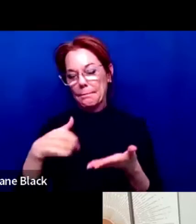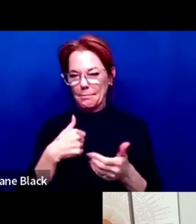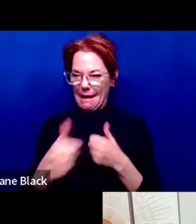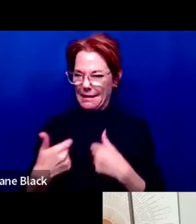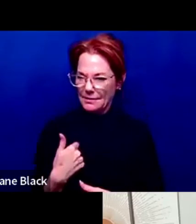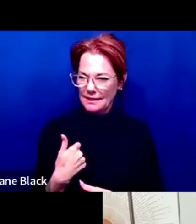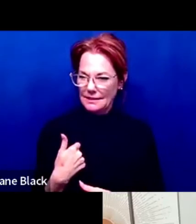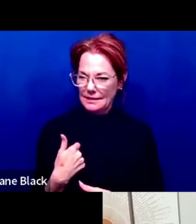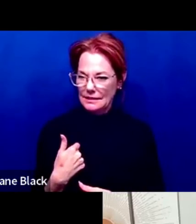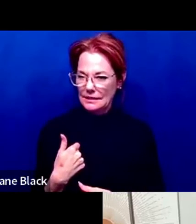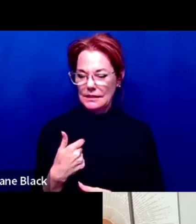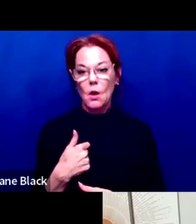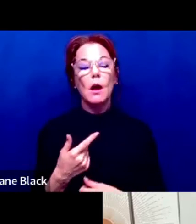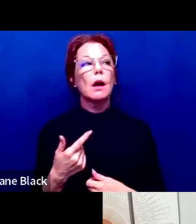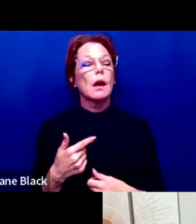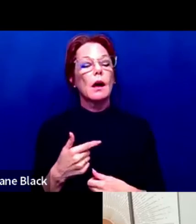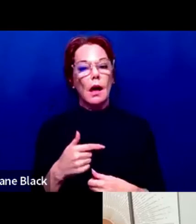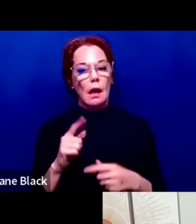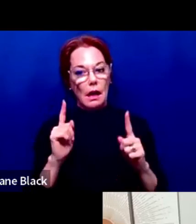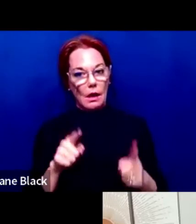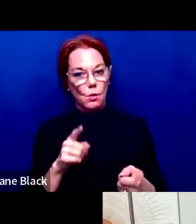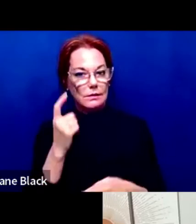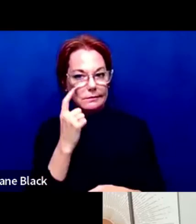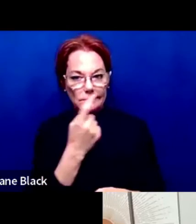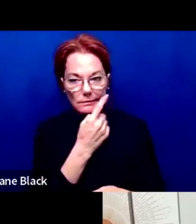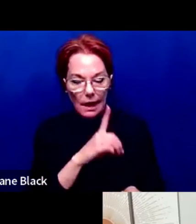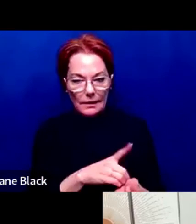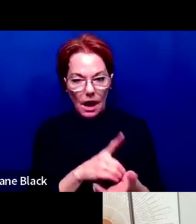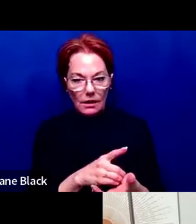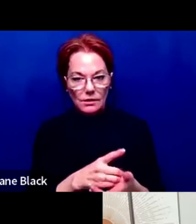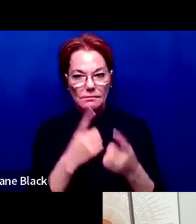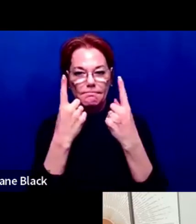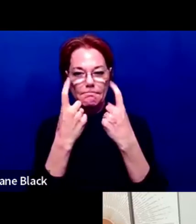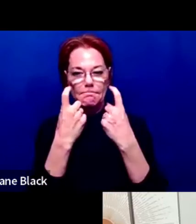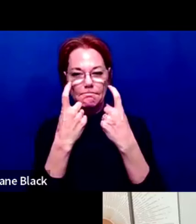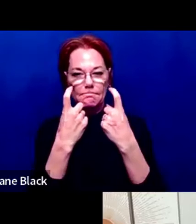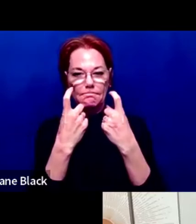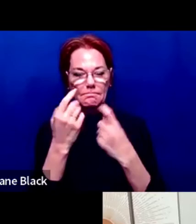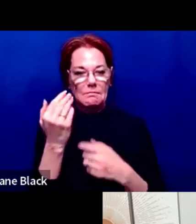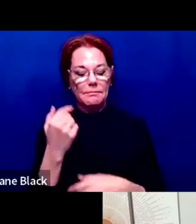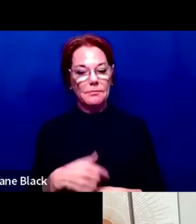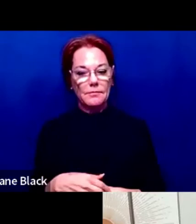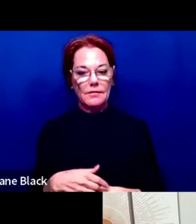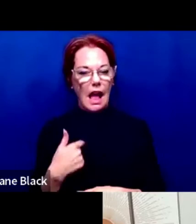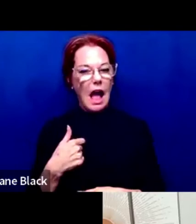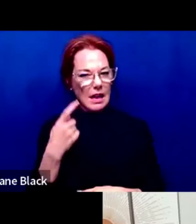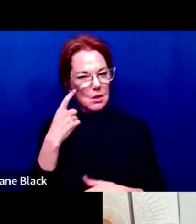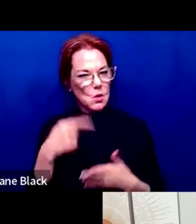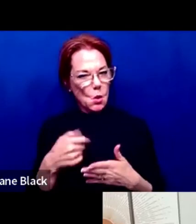notice that my eyes had issues. For some reason, tracking and tracing, he supposed to read from left to right, my eyes were